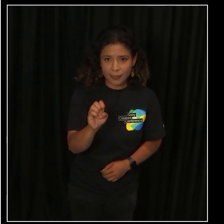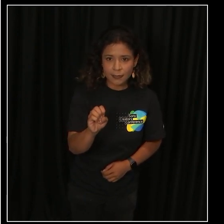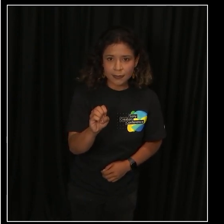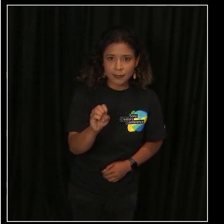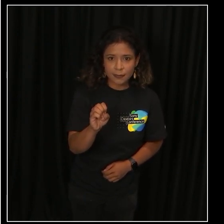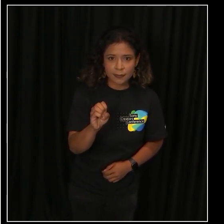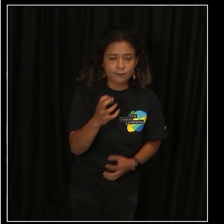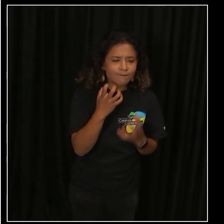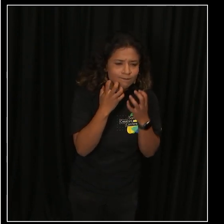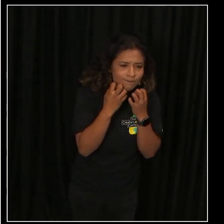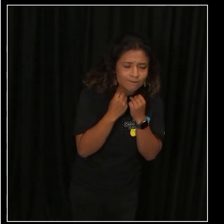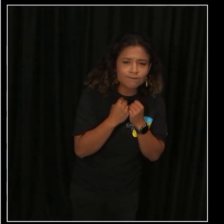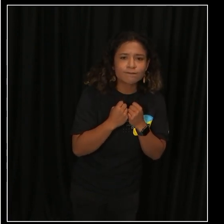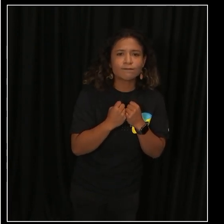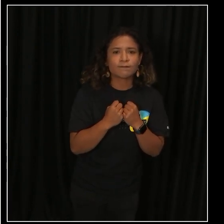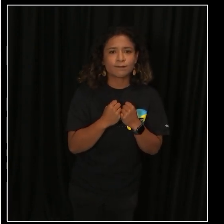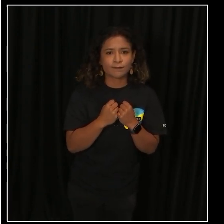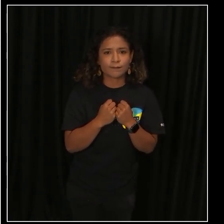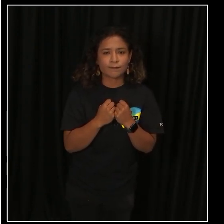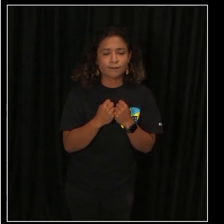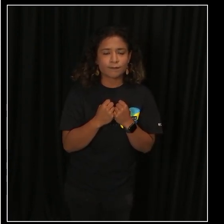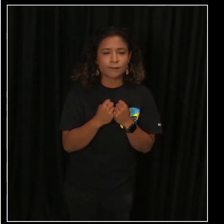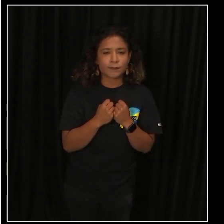not to call the VR sickness.